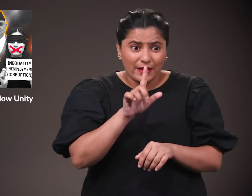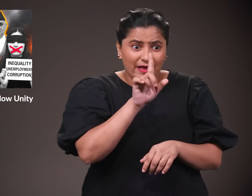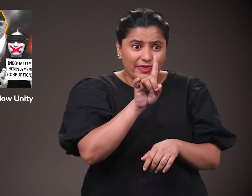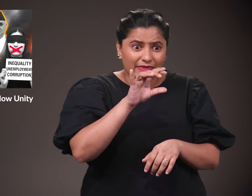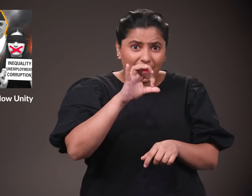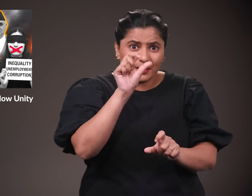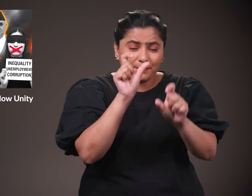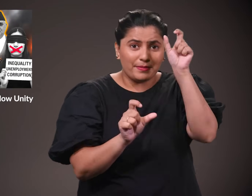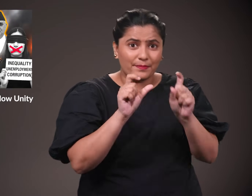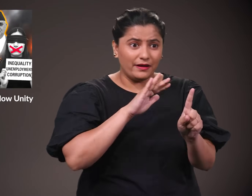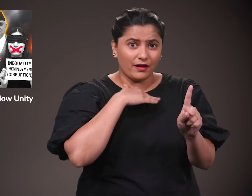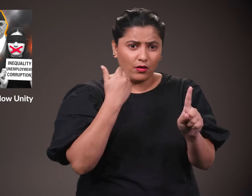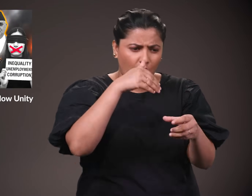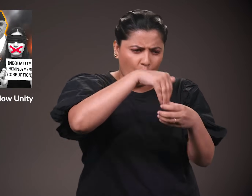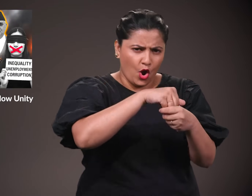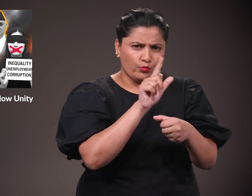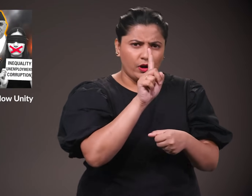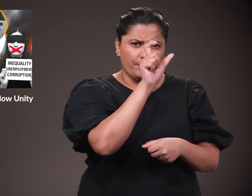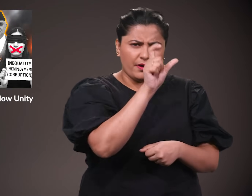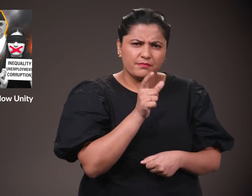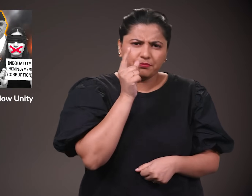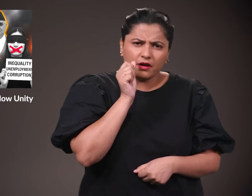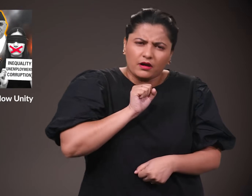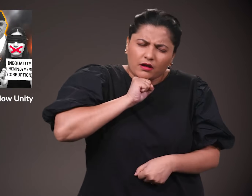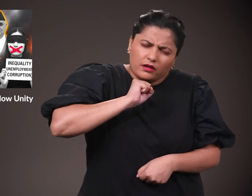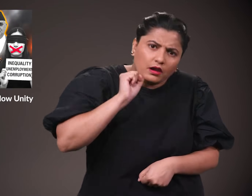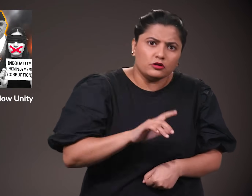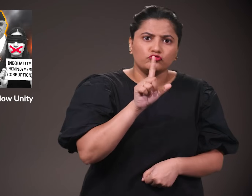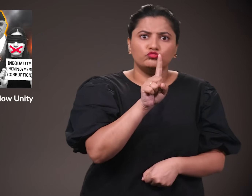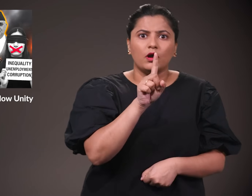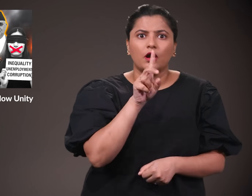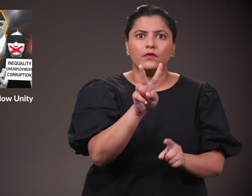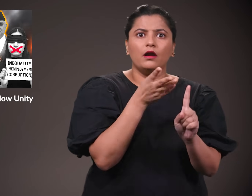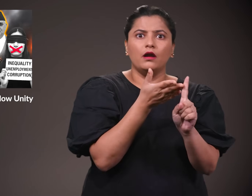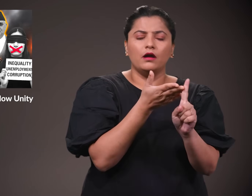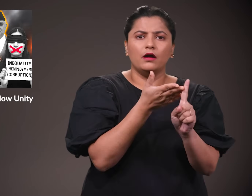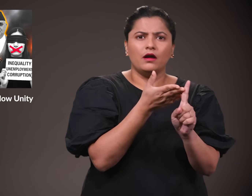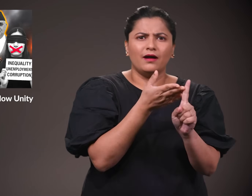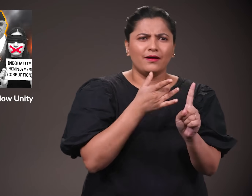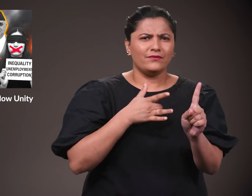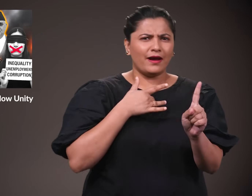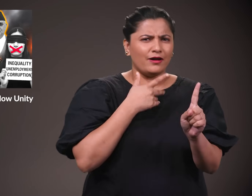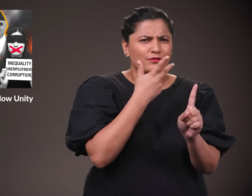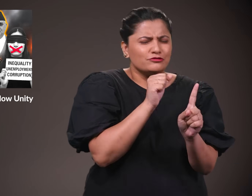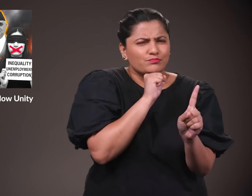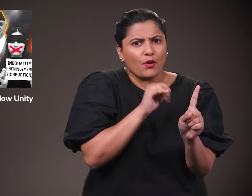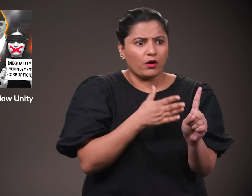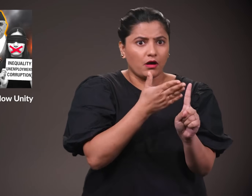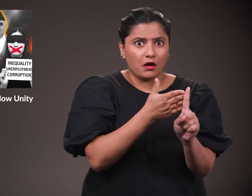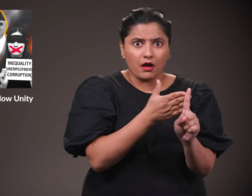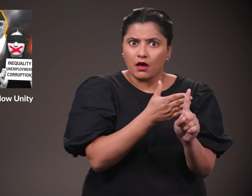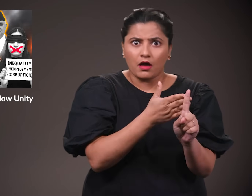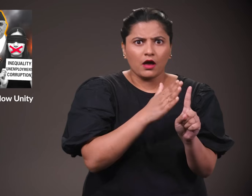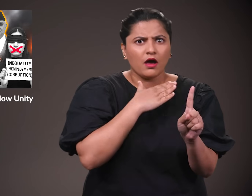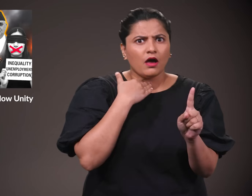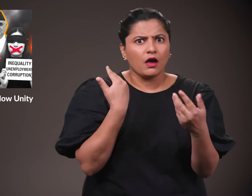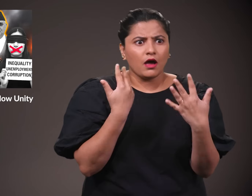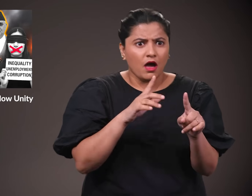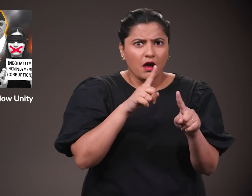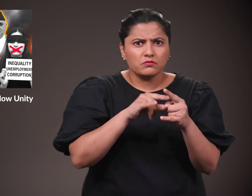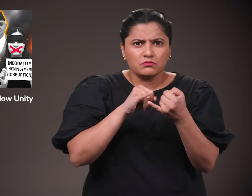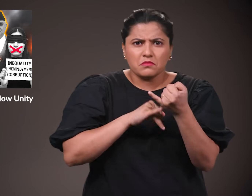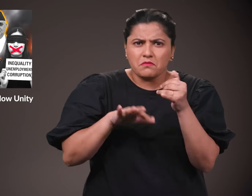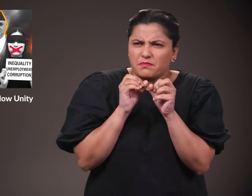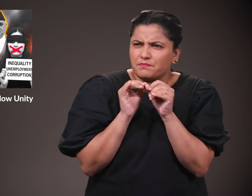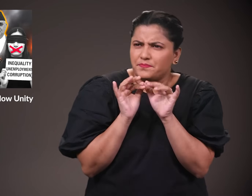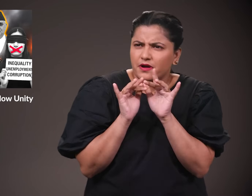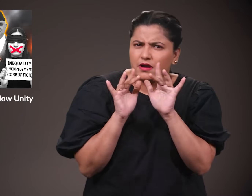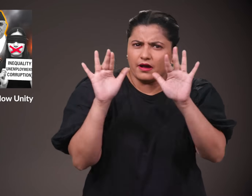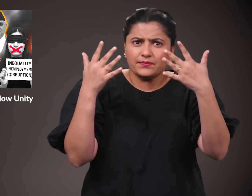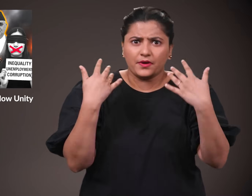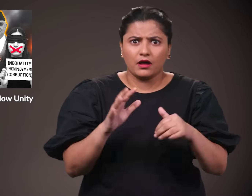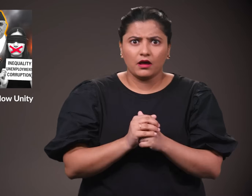Among the dead was a 12-year-old child. The incident went viral on social media.